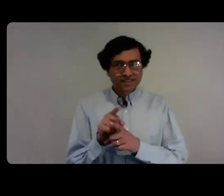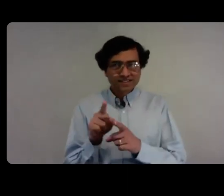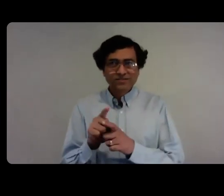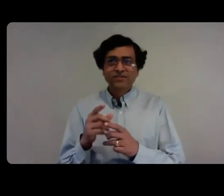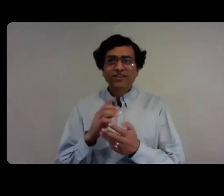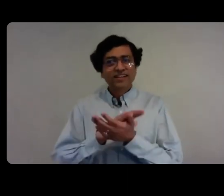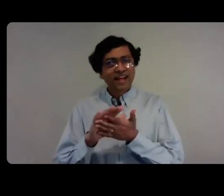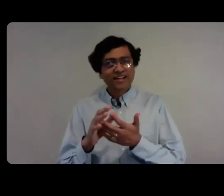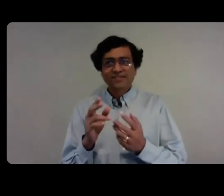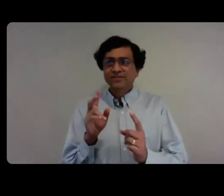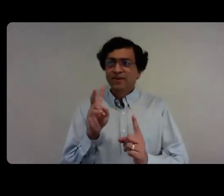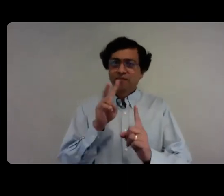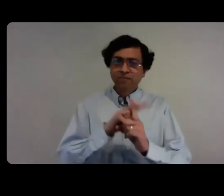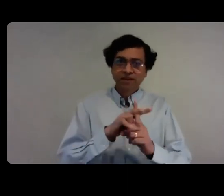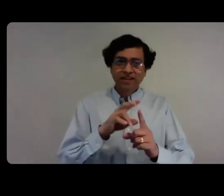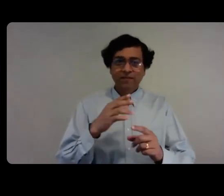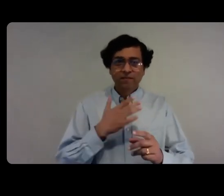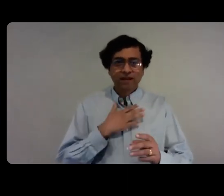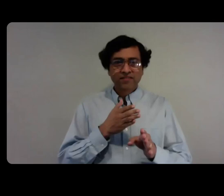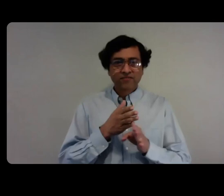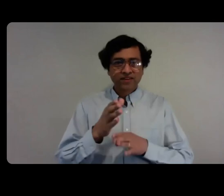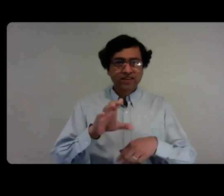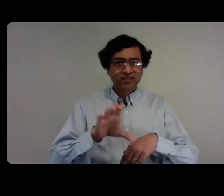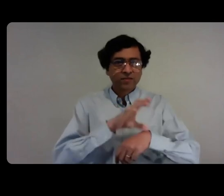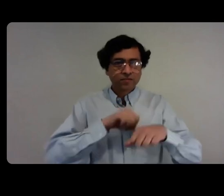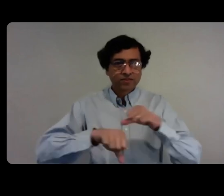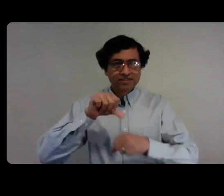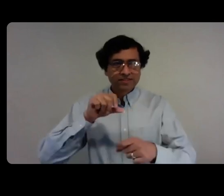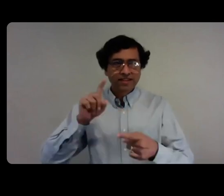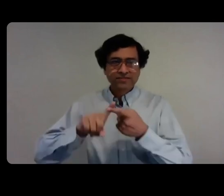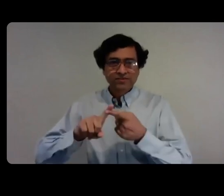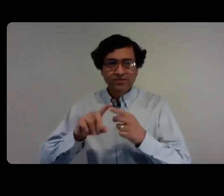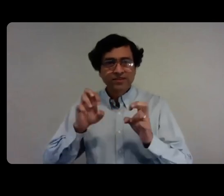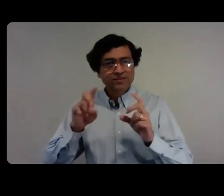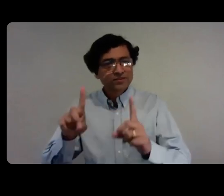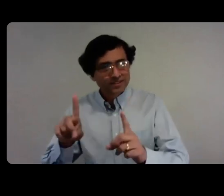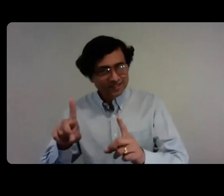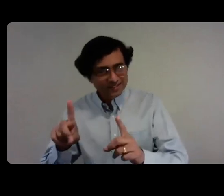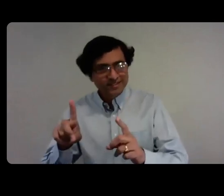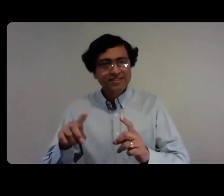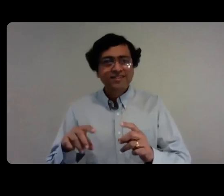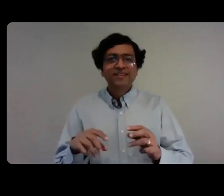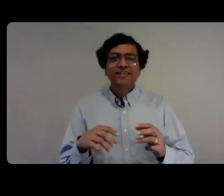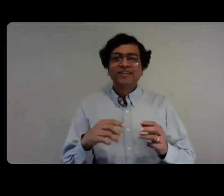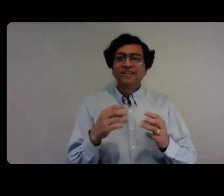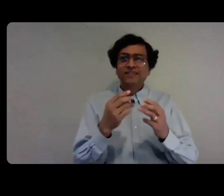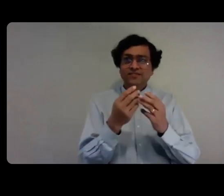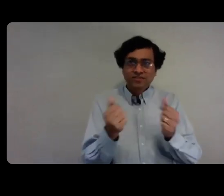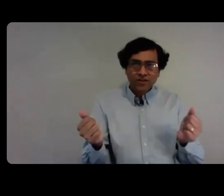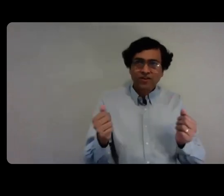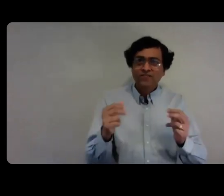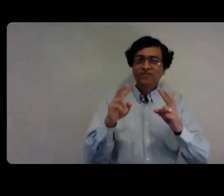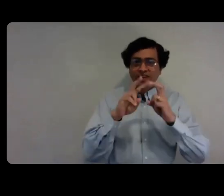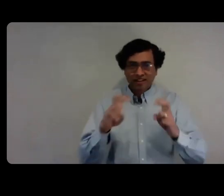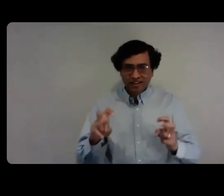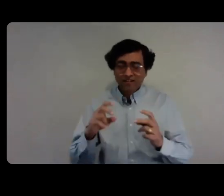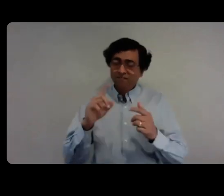Yeah, I certainly think that my prior experience in computer education got me interested in